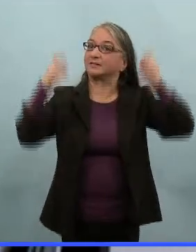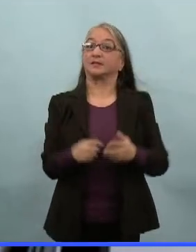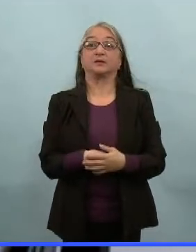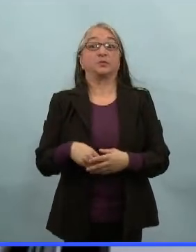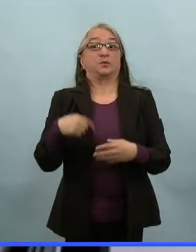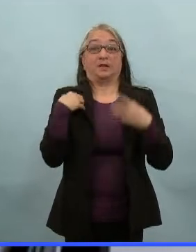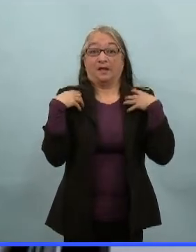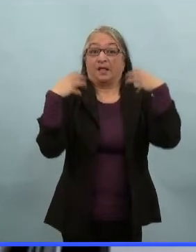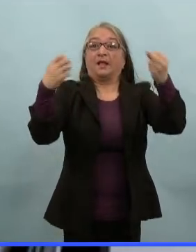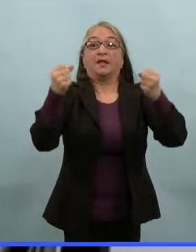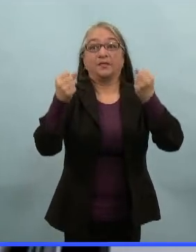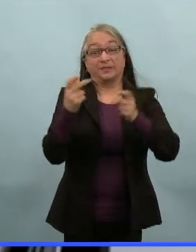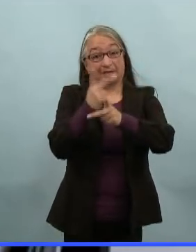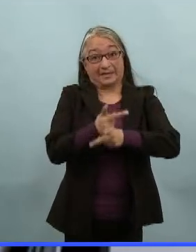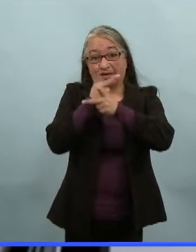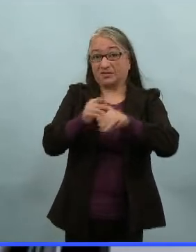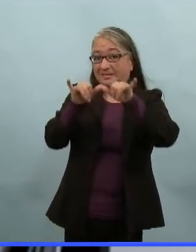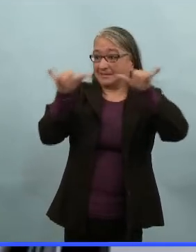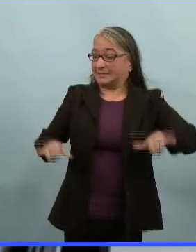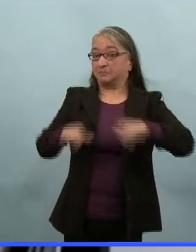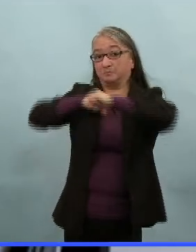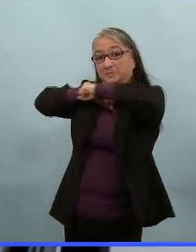as many manitobans experiencing that protection as possible